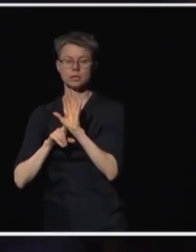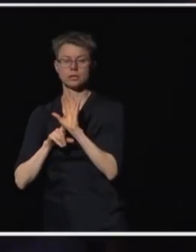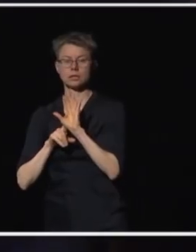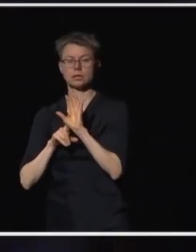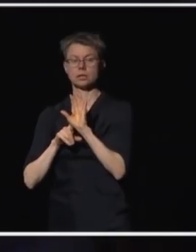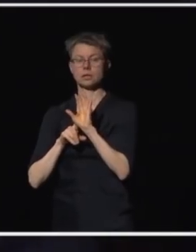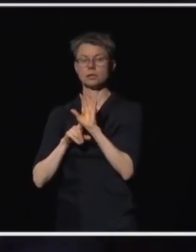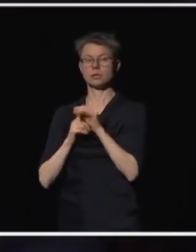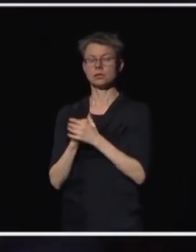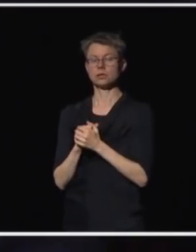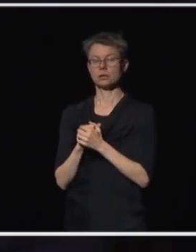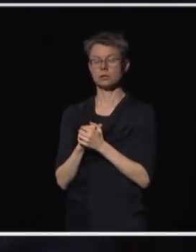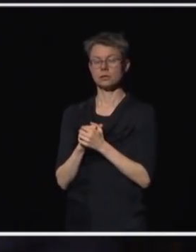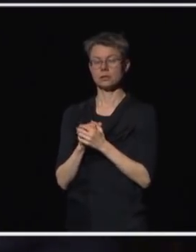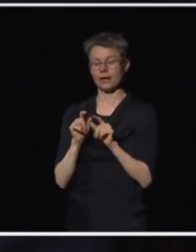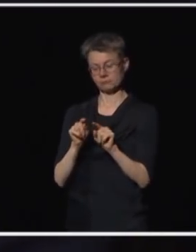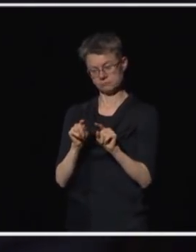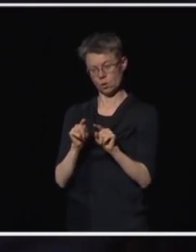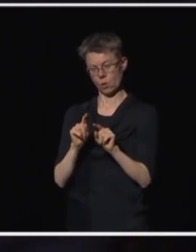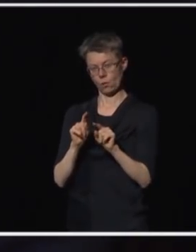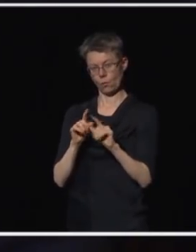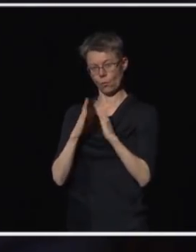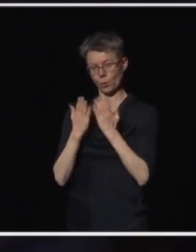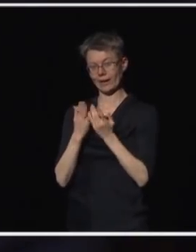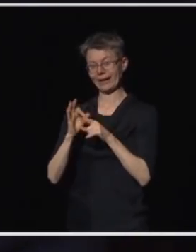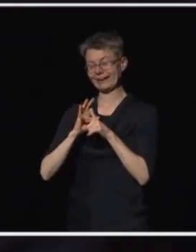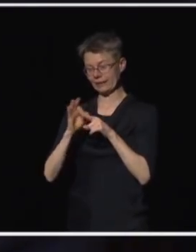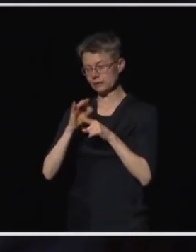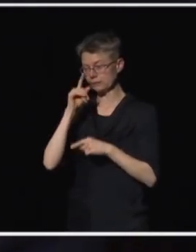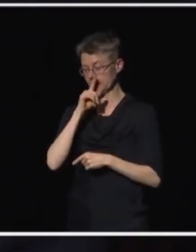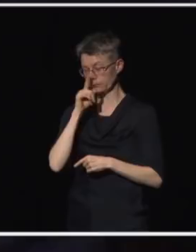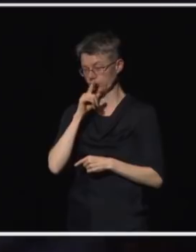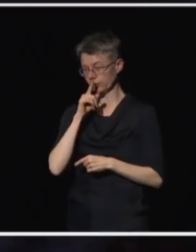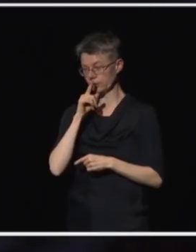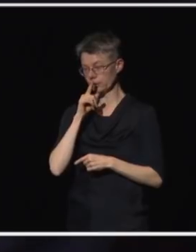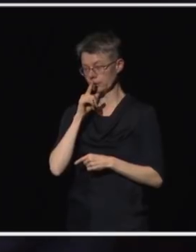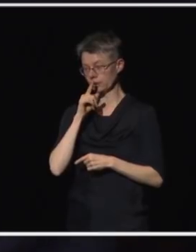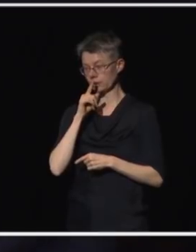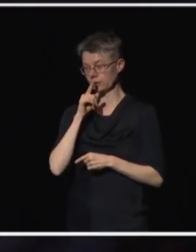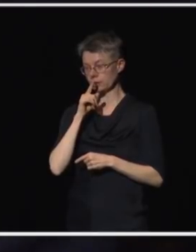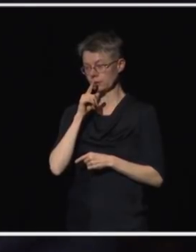with what a world in which coloured people who are not enslaved would look like. Mmhmm.